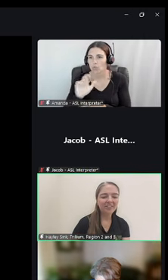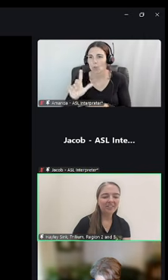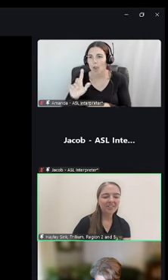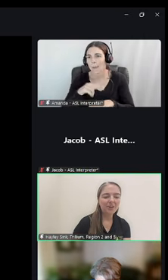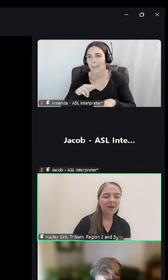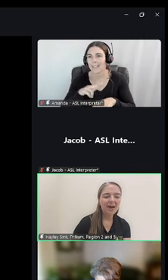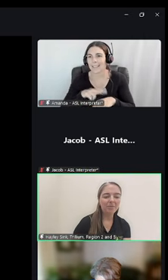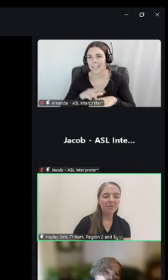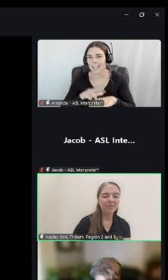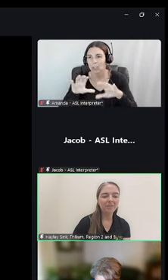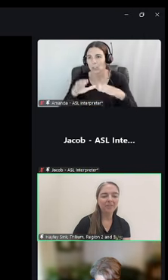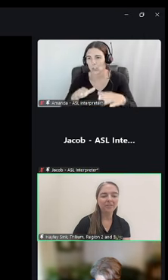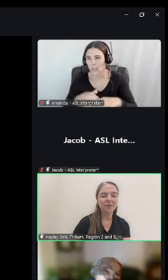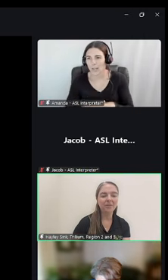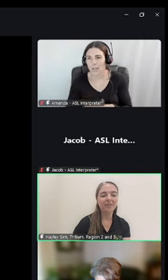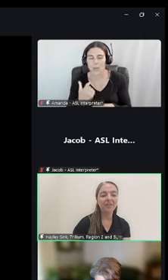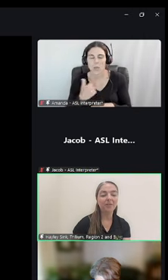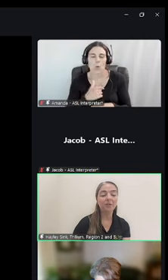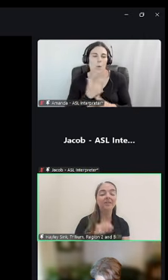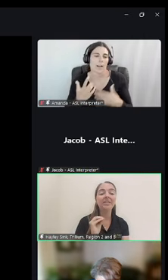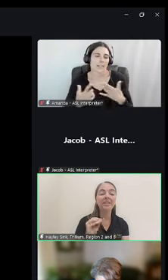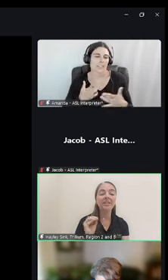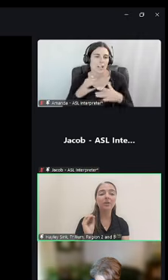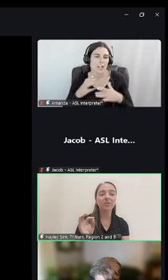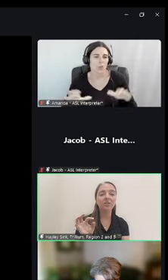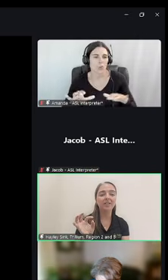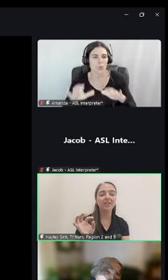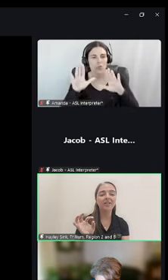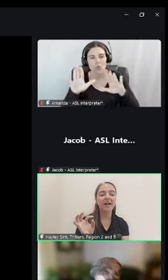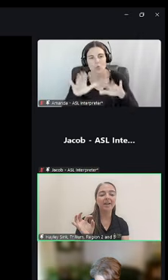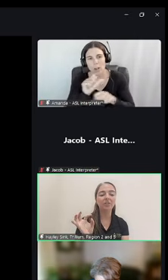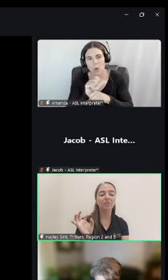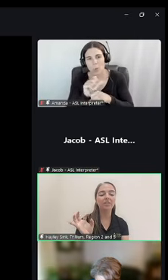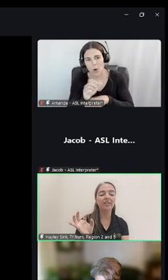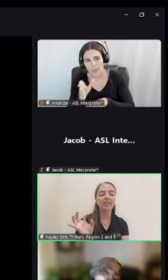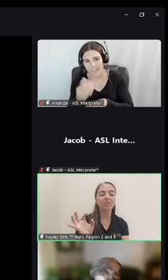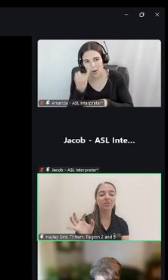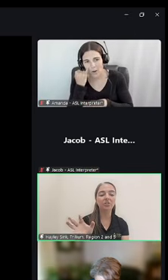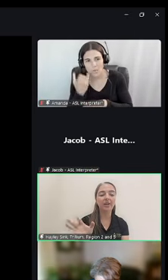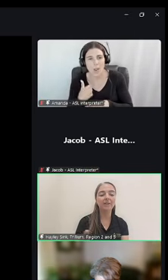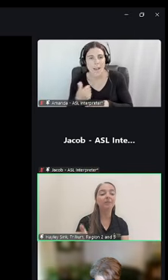And so uh we are doing some great work there. If you have any questions uh related to the tribe,